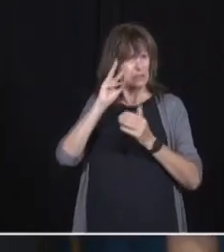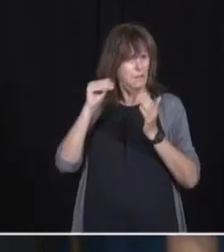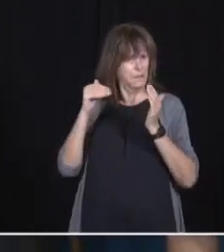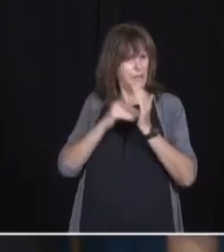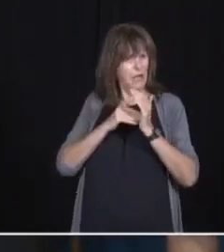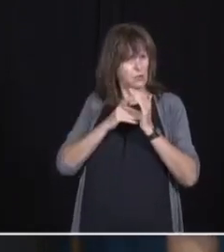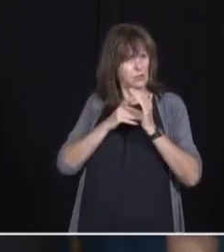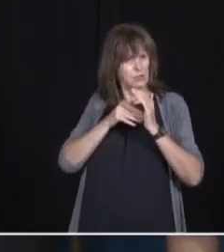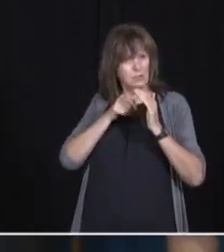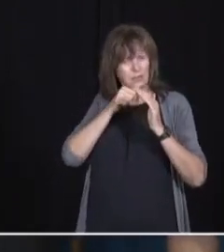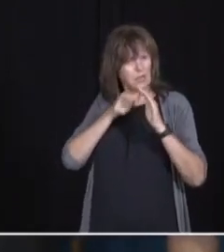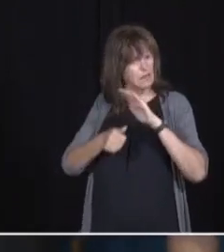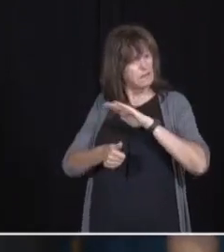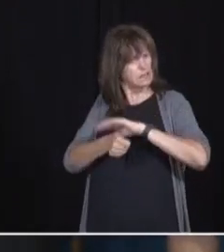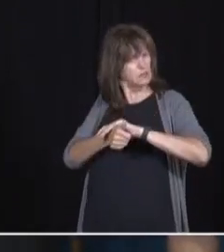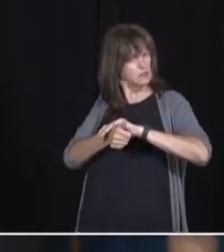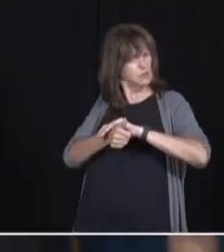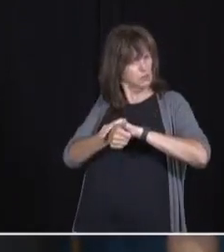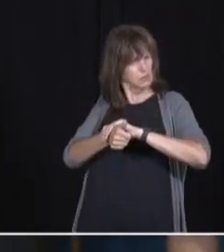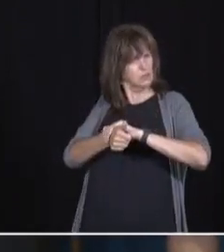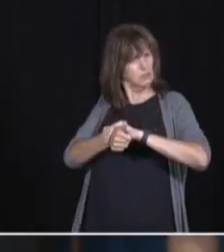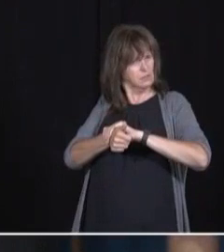for residential tenants.